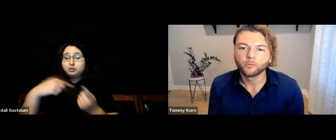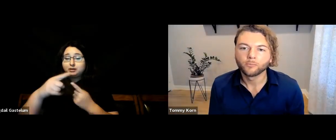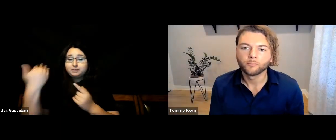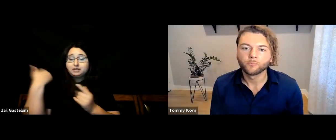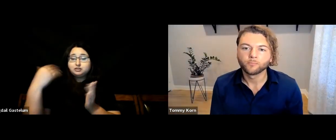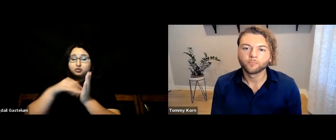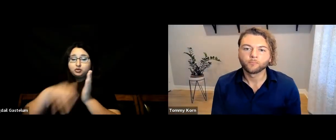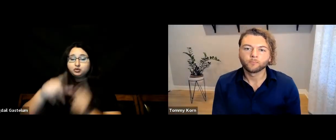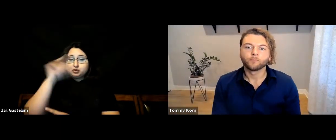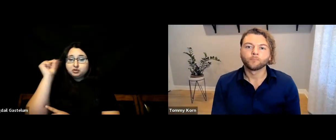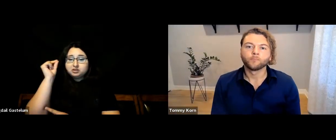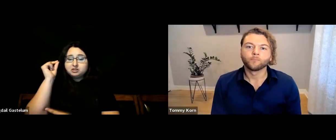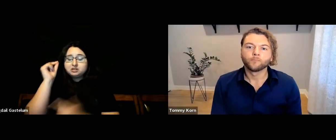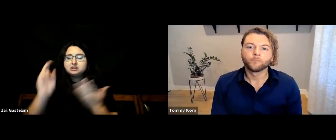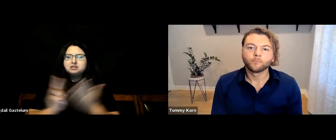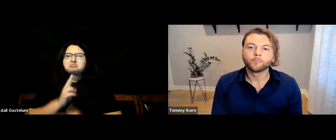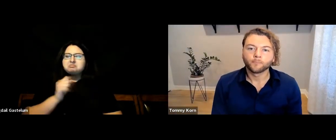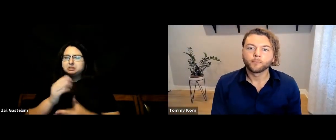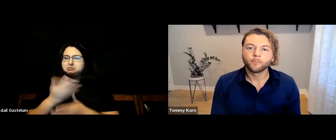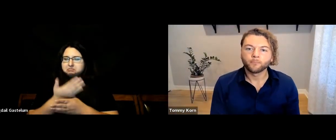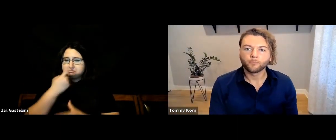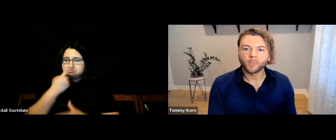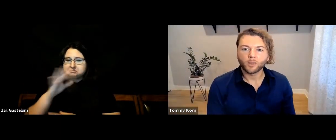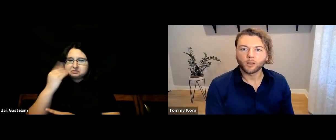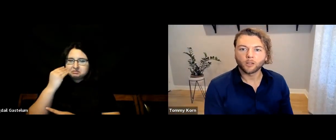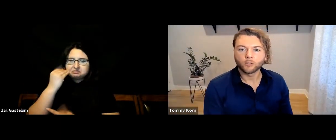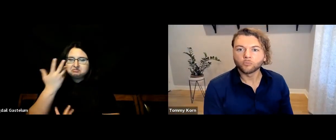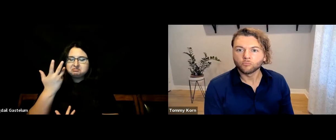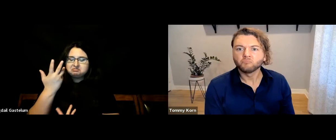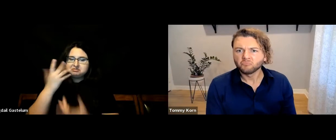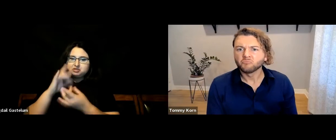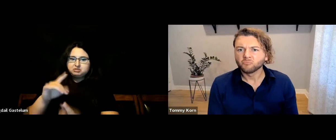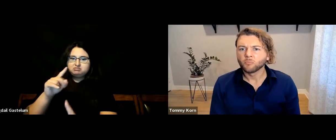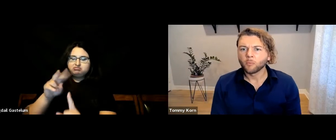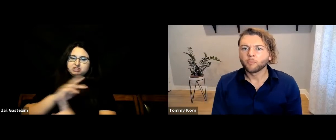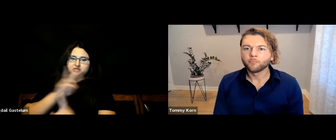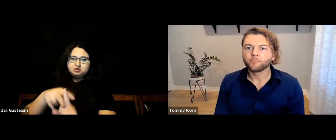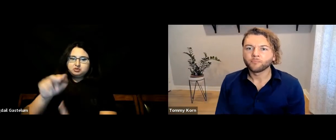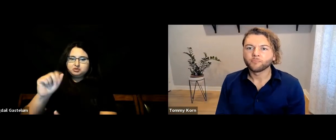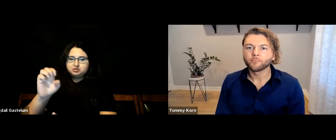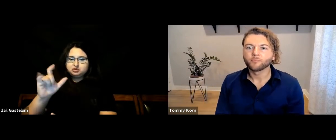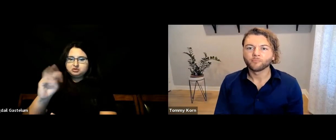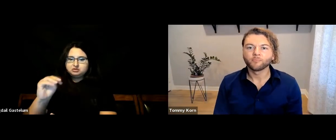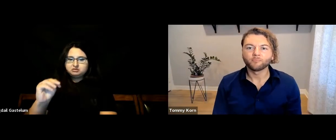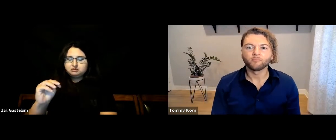[Bigdail] You mentioned before that you were a student at Gallaudet. Do you mind sharing your experience there as it relates to elitism?